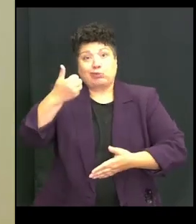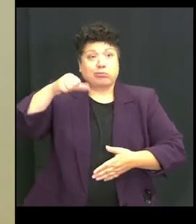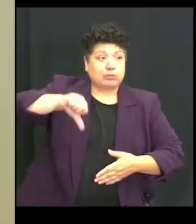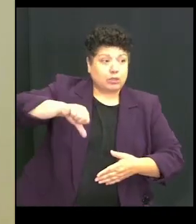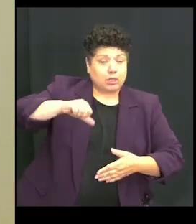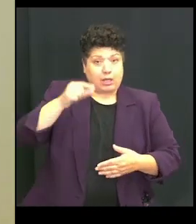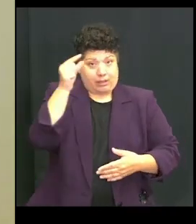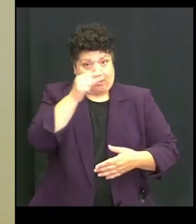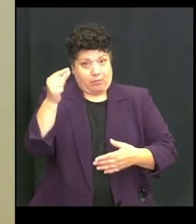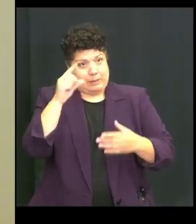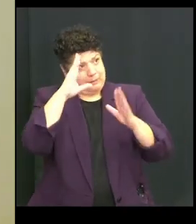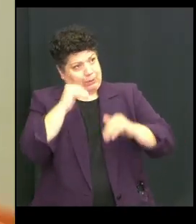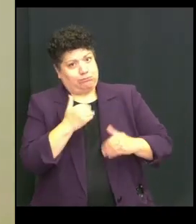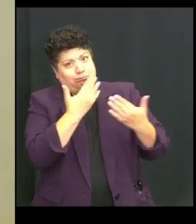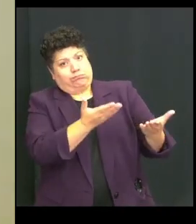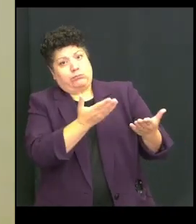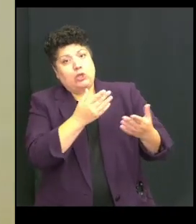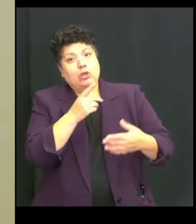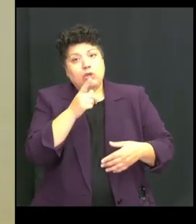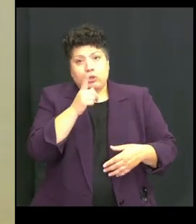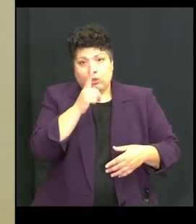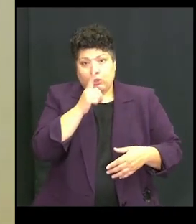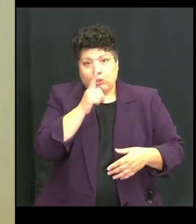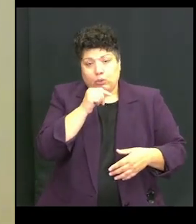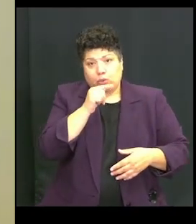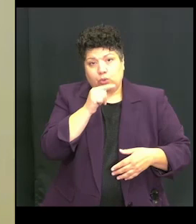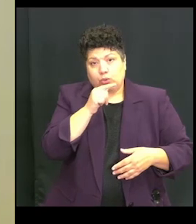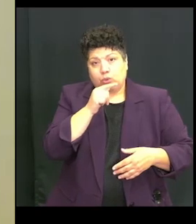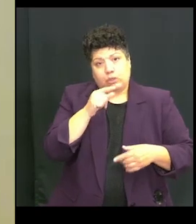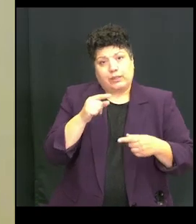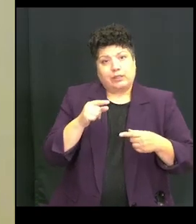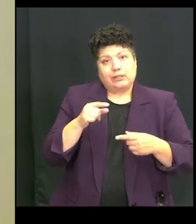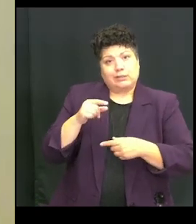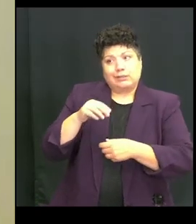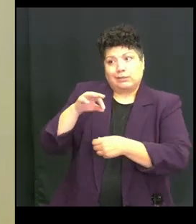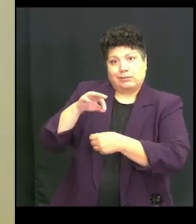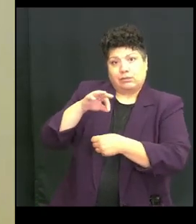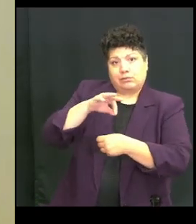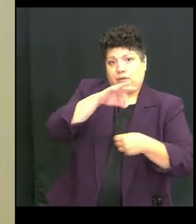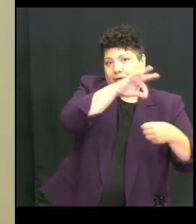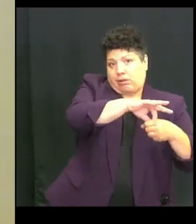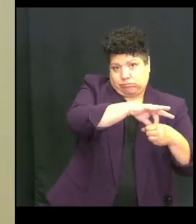And so, out partisans, those who are partisans of the party not in government,